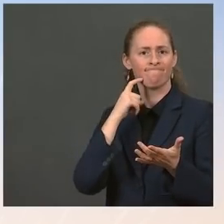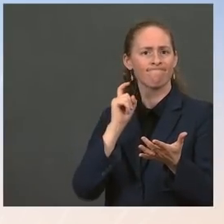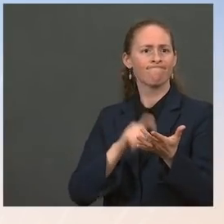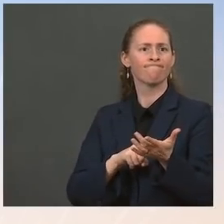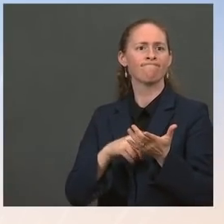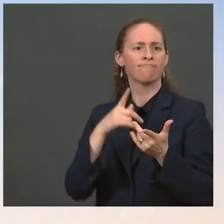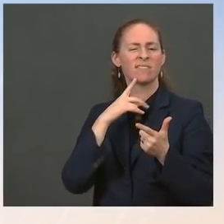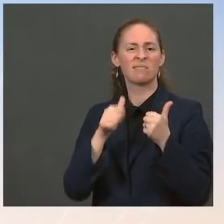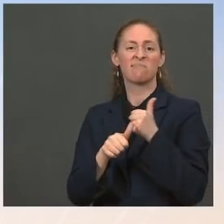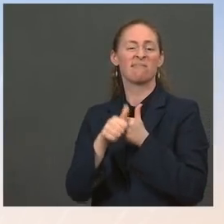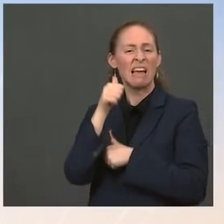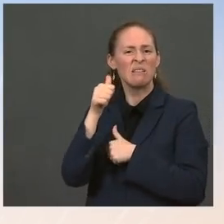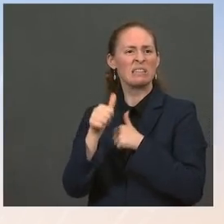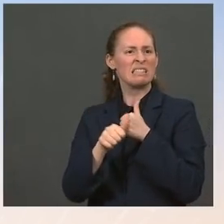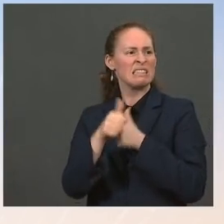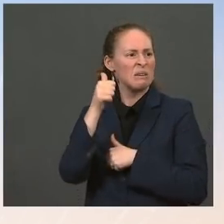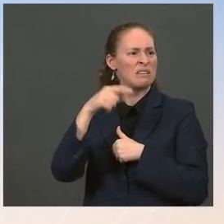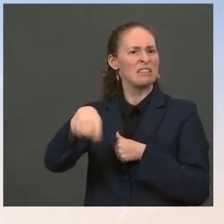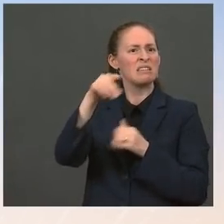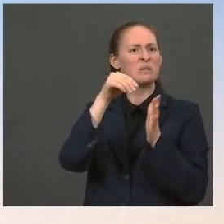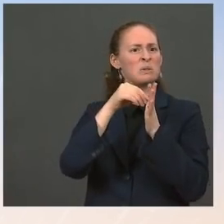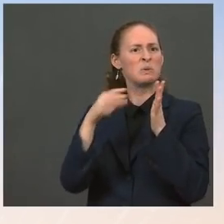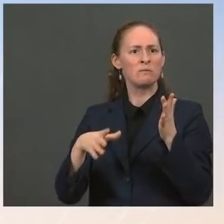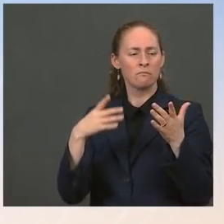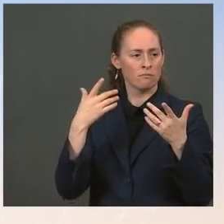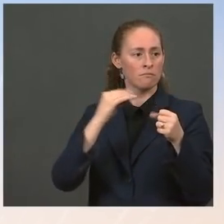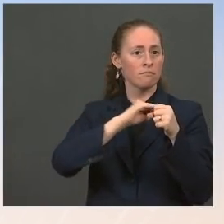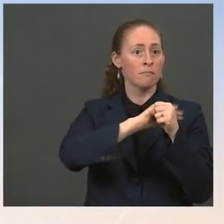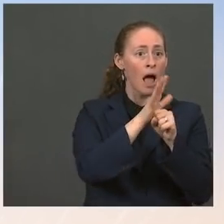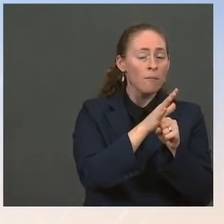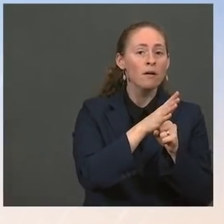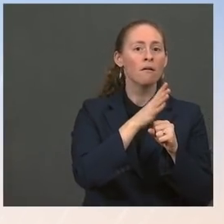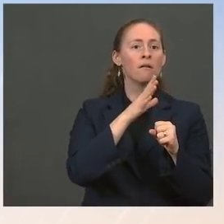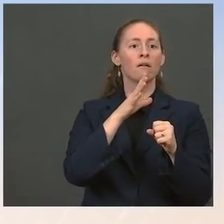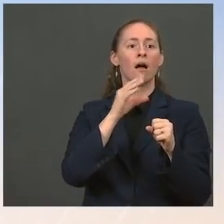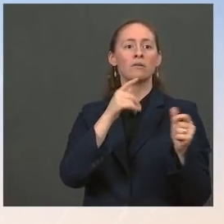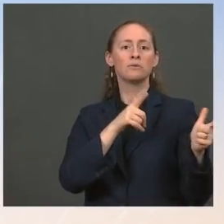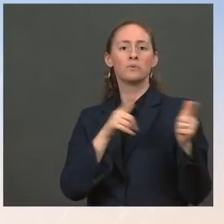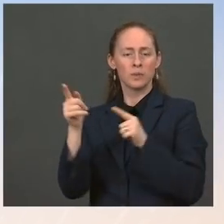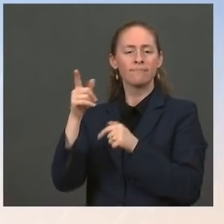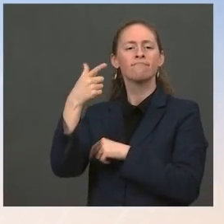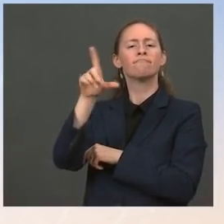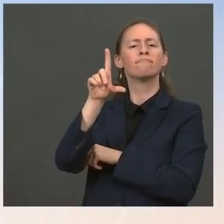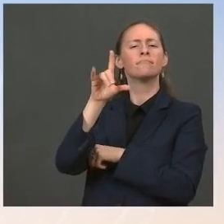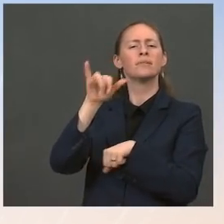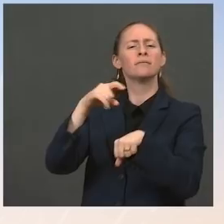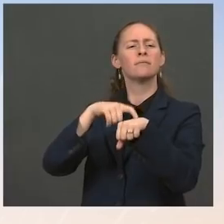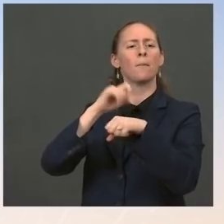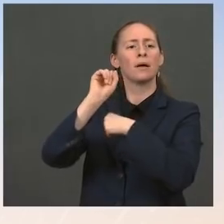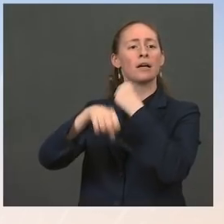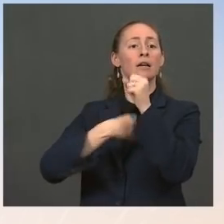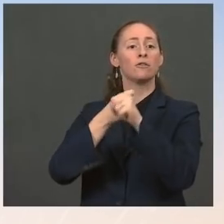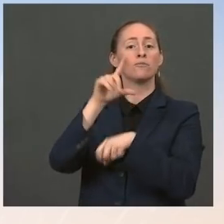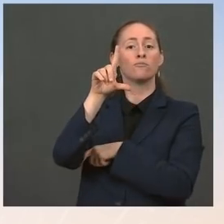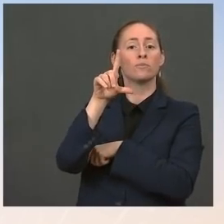for students since they began tracking the data in 2013. That's some 30 instances of gunfire on schoolgrounds